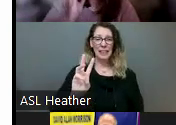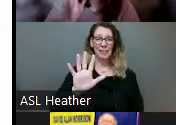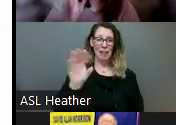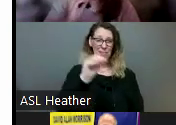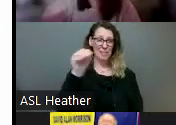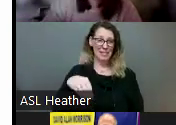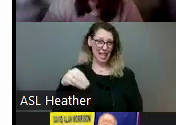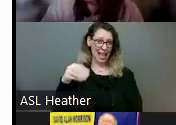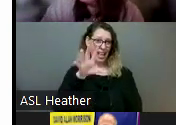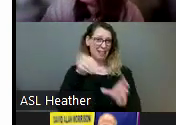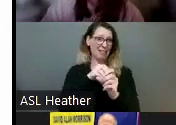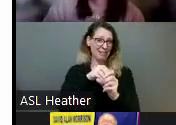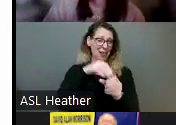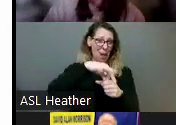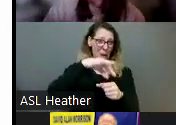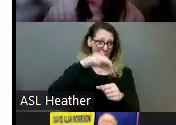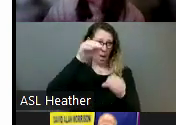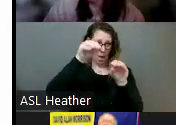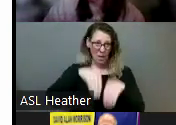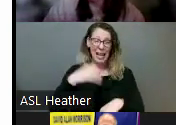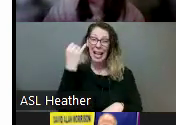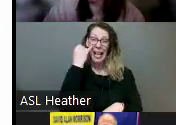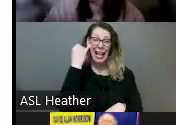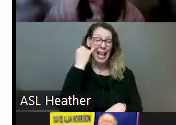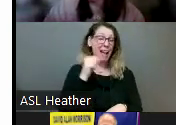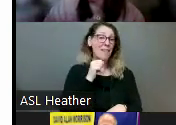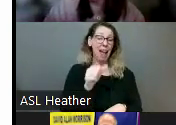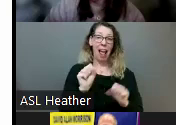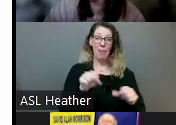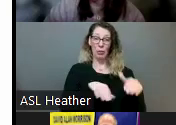participating in the poll, and if you can't actually access it you might have to scroll